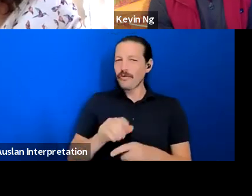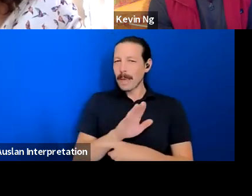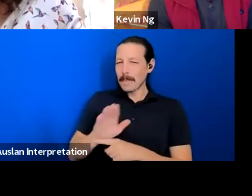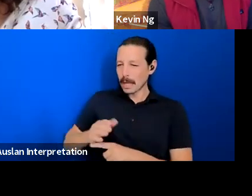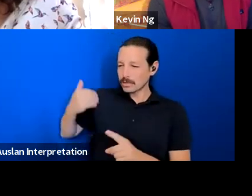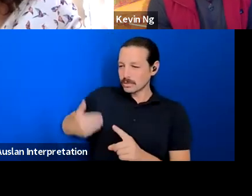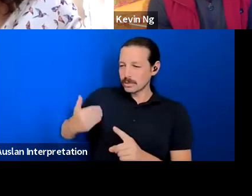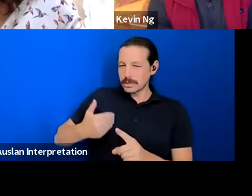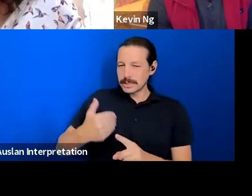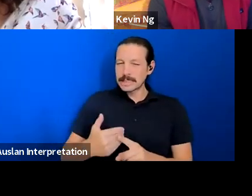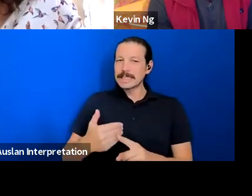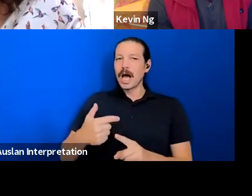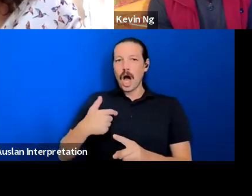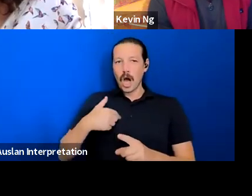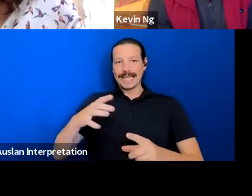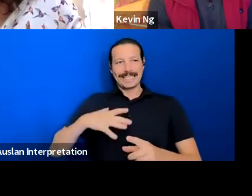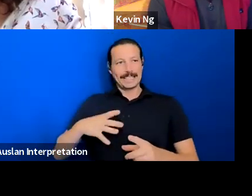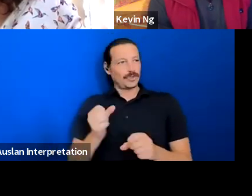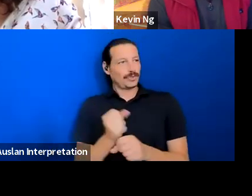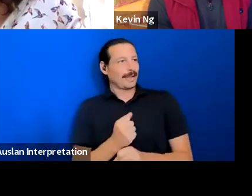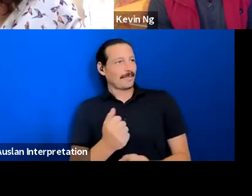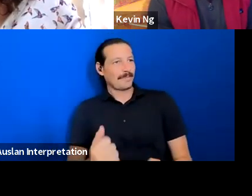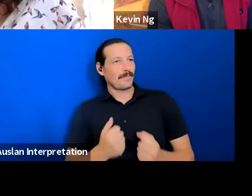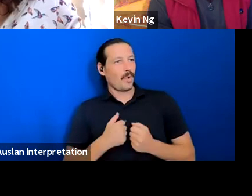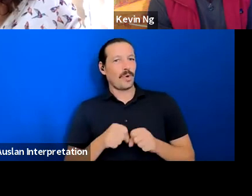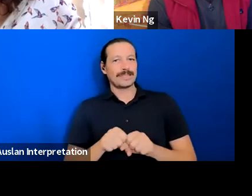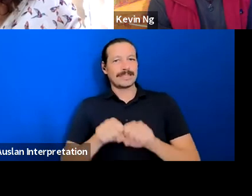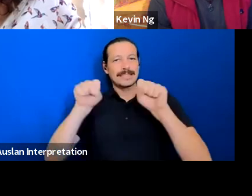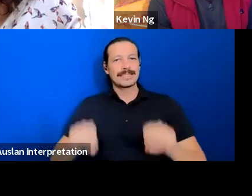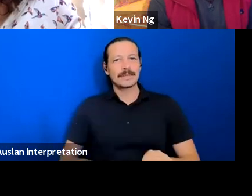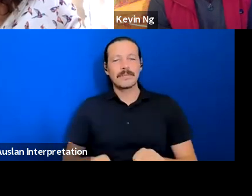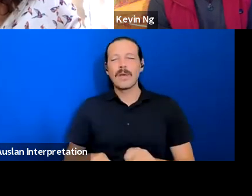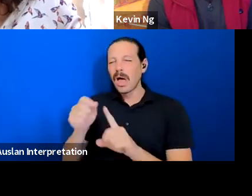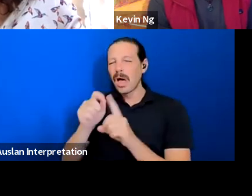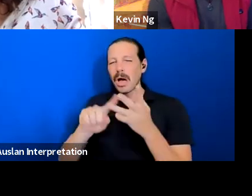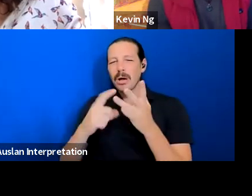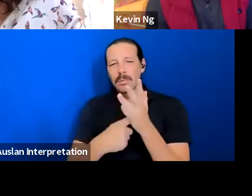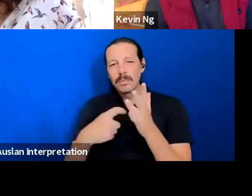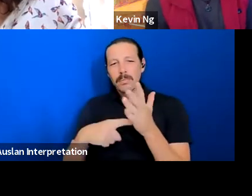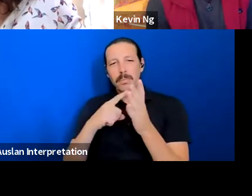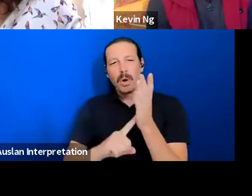my own problems with the actual portal as well, I mean that's another conversation altogether. But